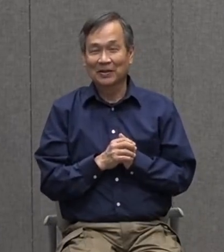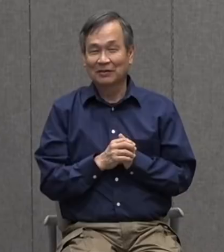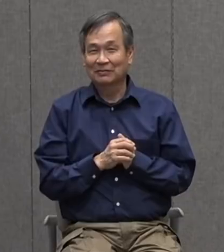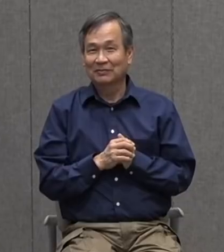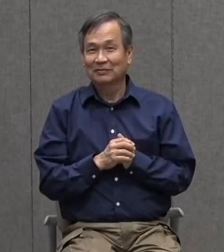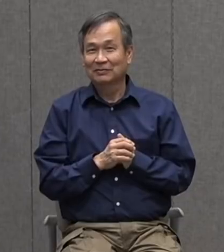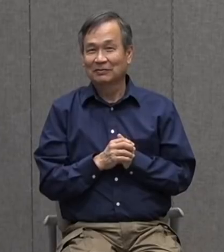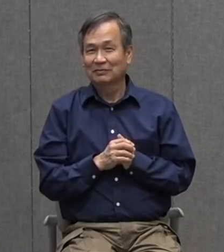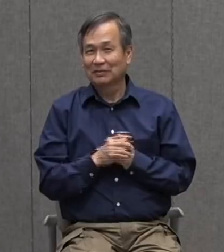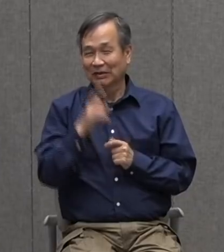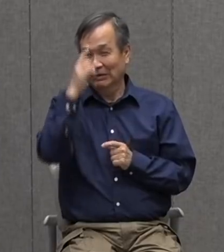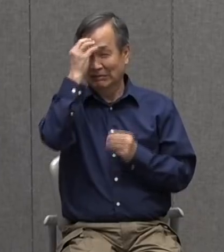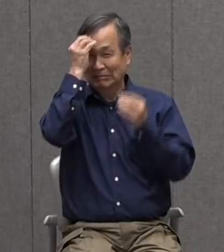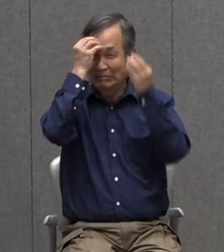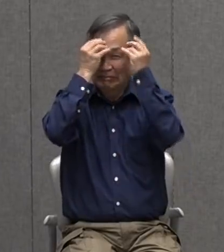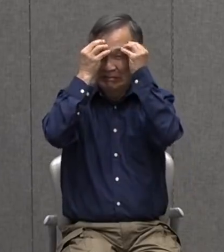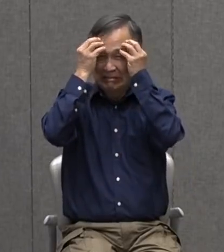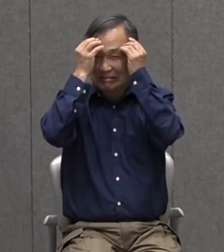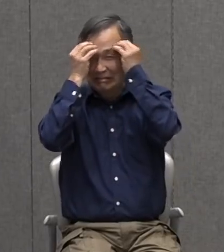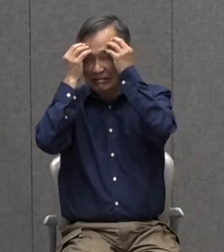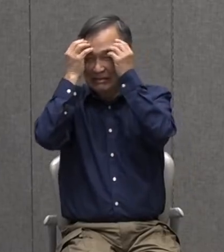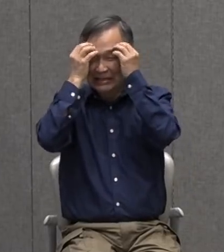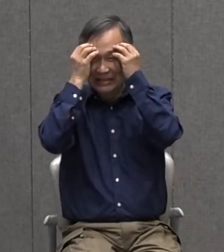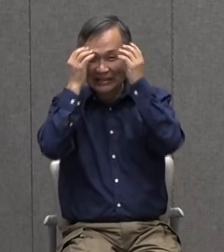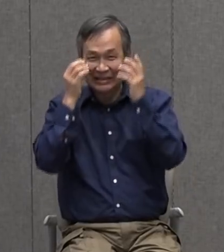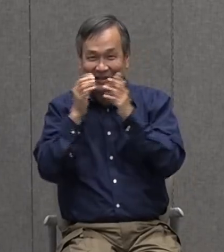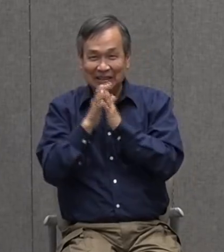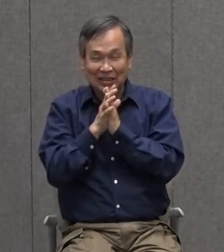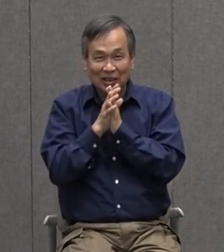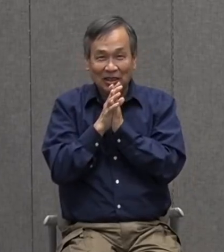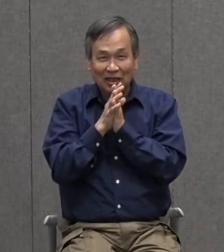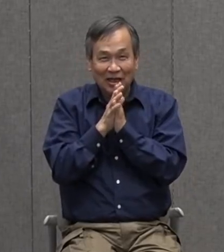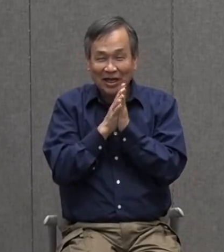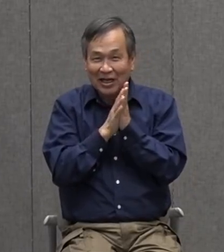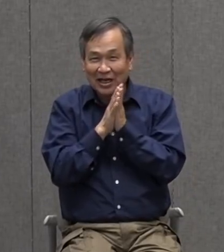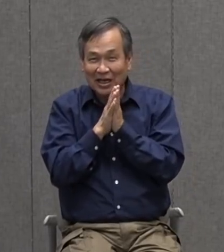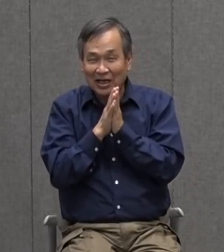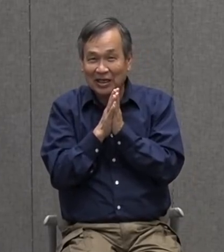I can hear you guys, I can hear it. Right, that's exactly what's happening.